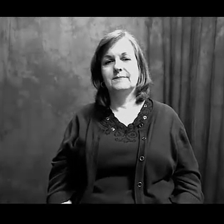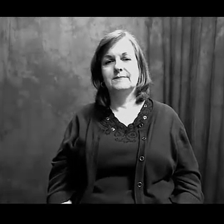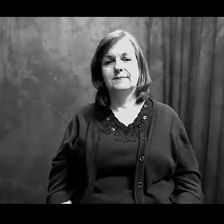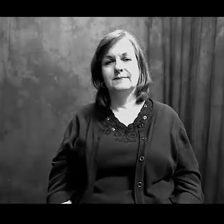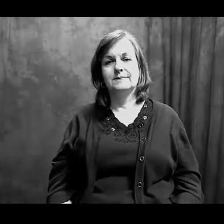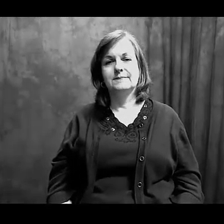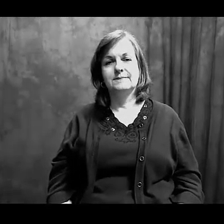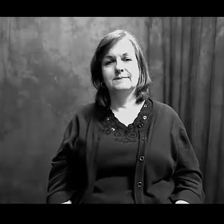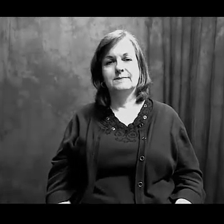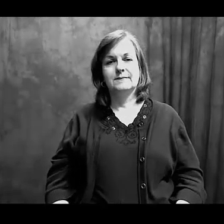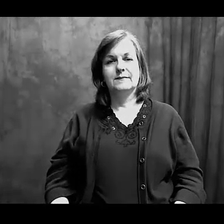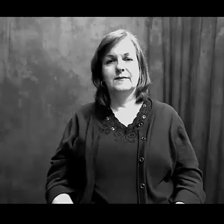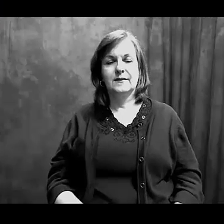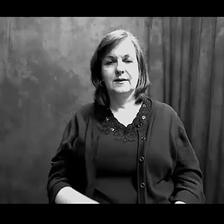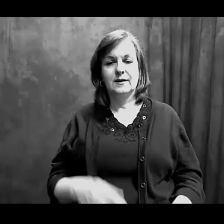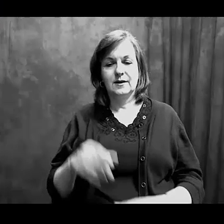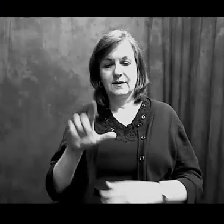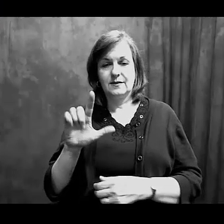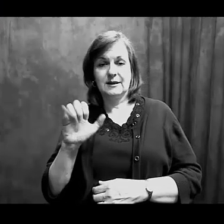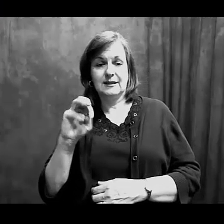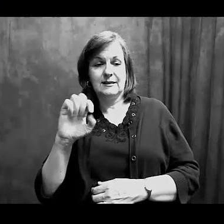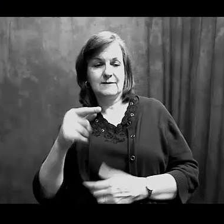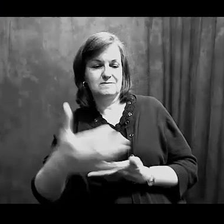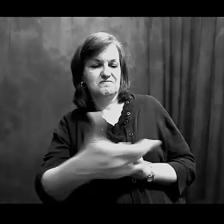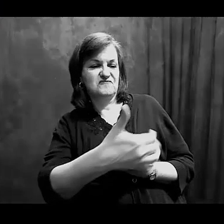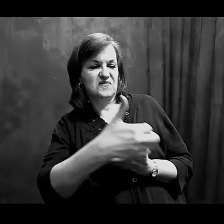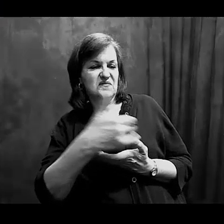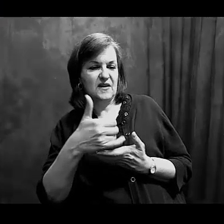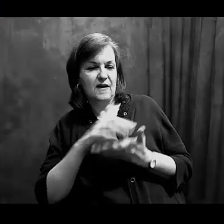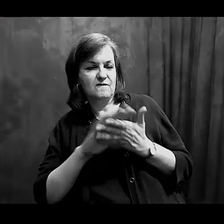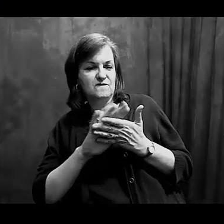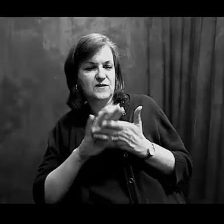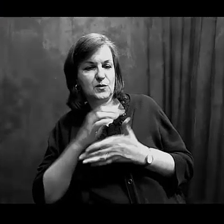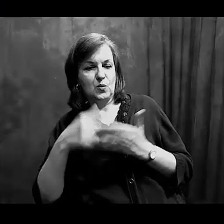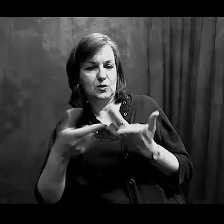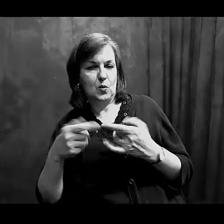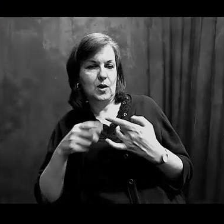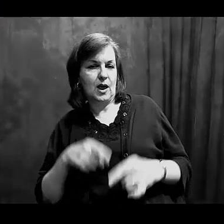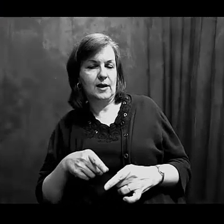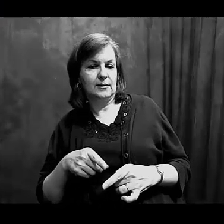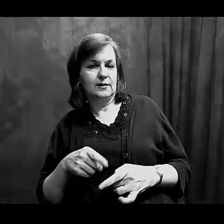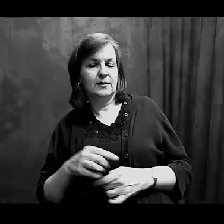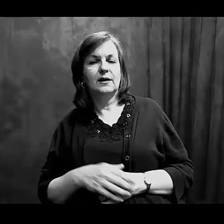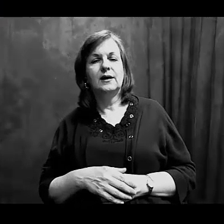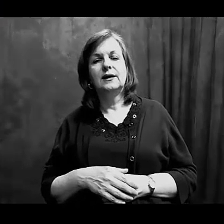so looking at helping to pick up and filter out everything that's going on